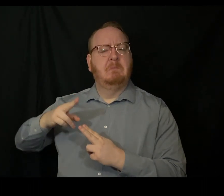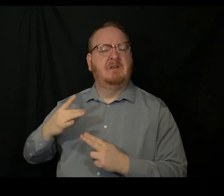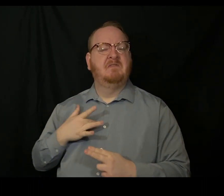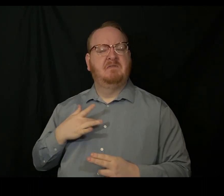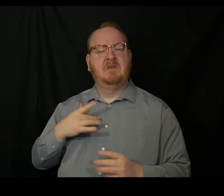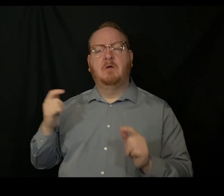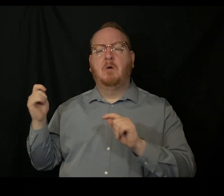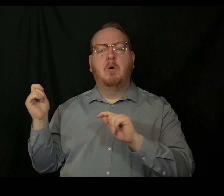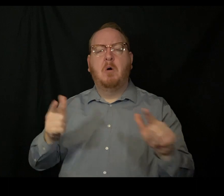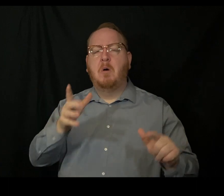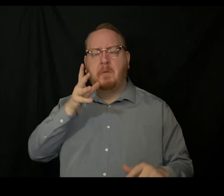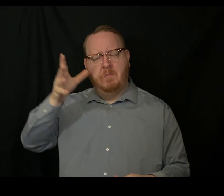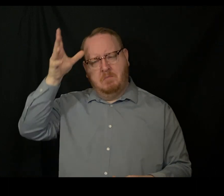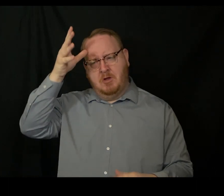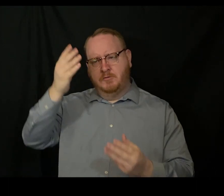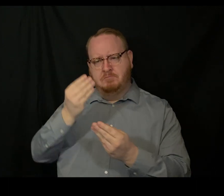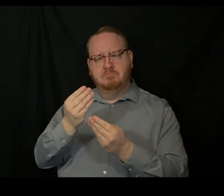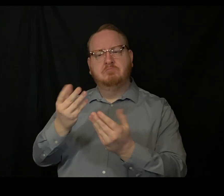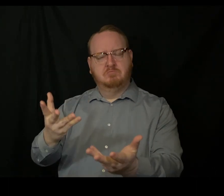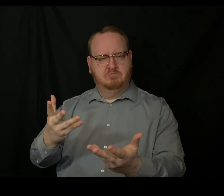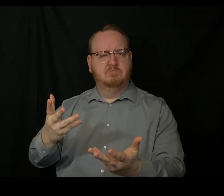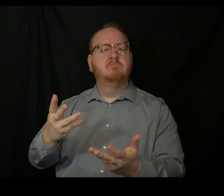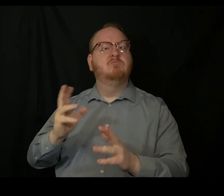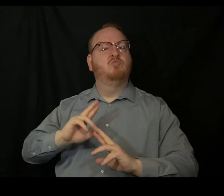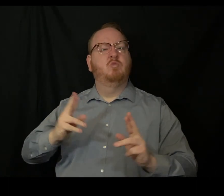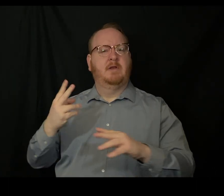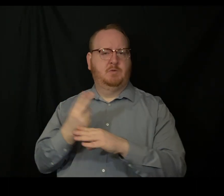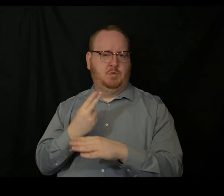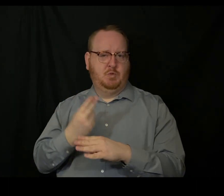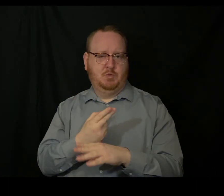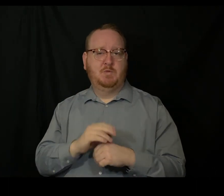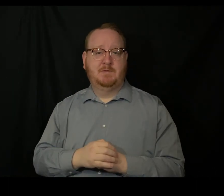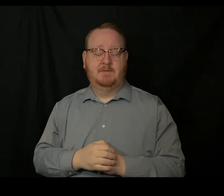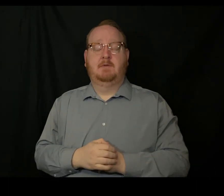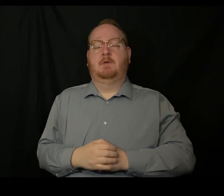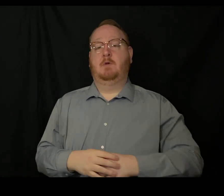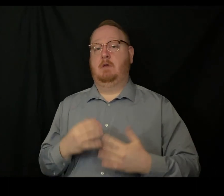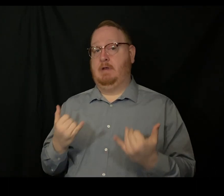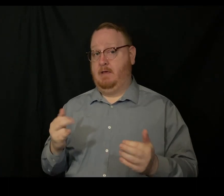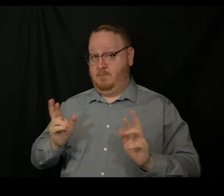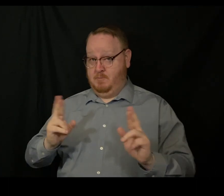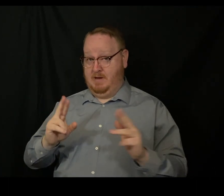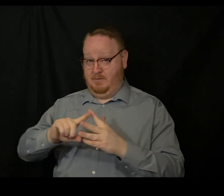should have available. So I'm going to start the timer and you